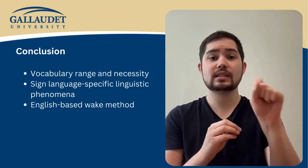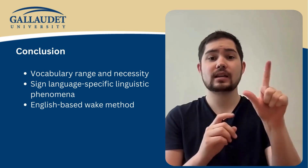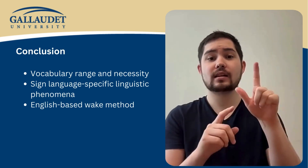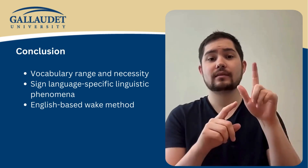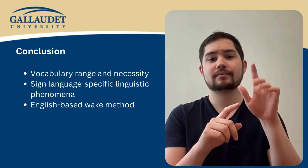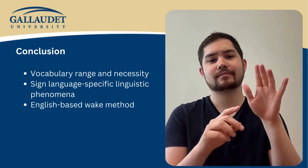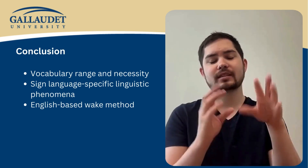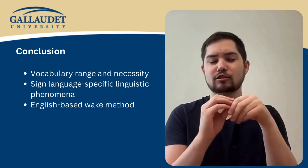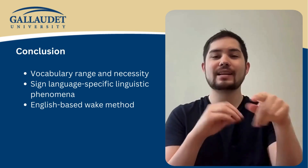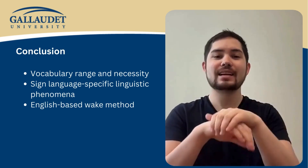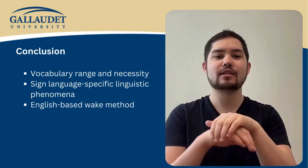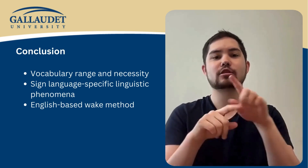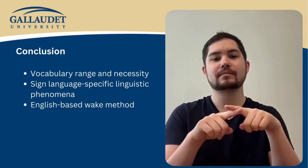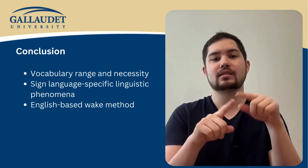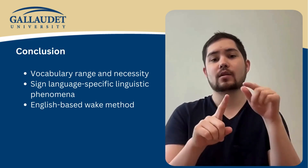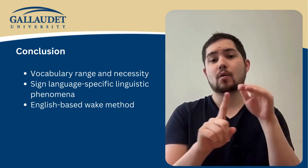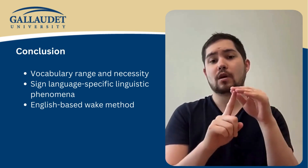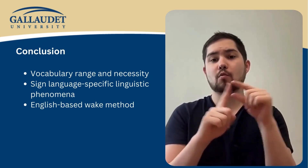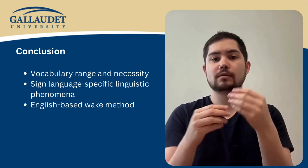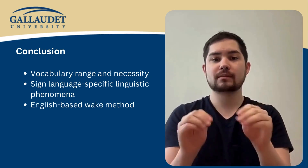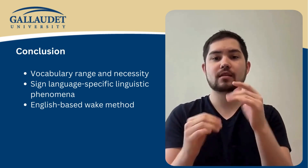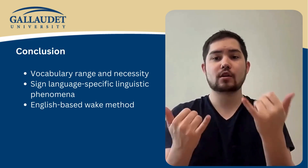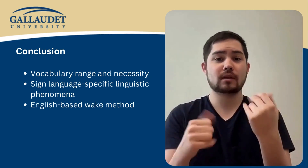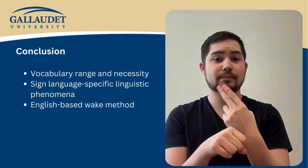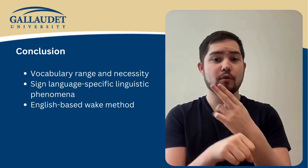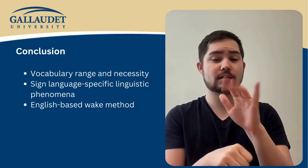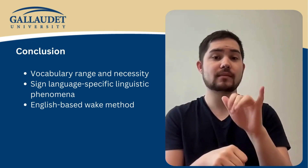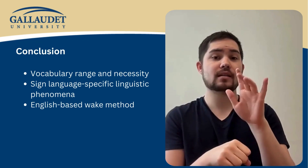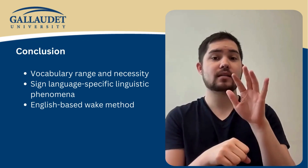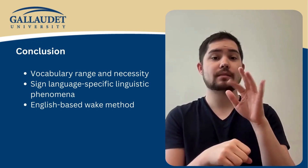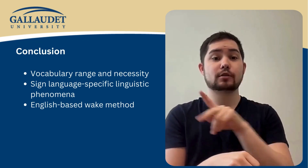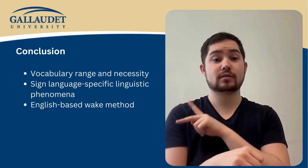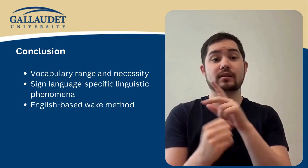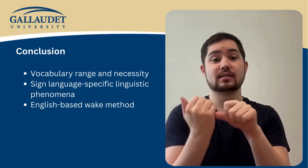currently employed by personal assistant technologies should be revisited – more